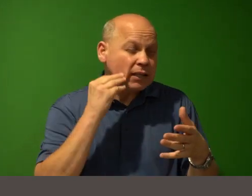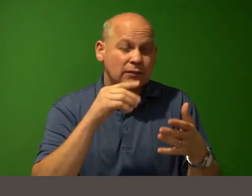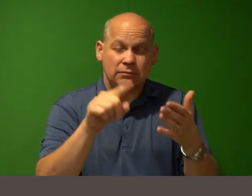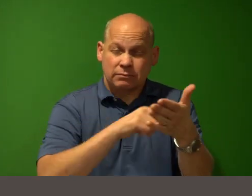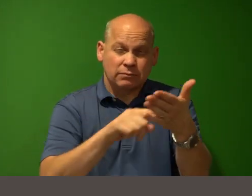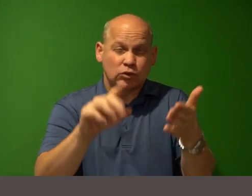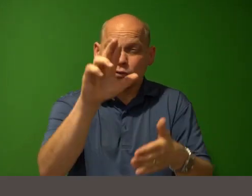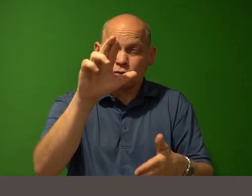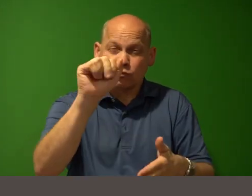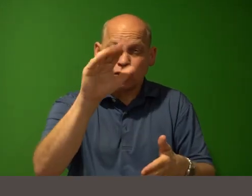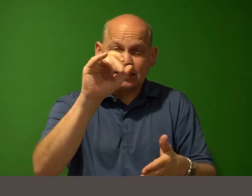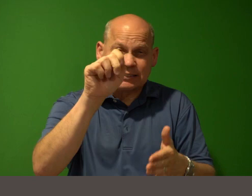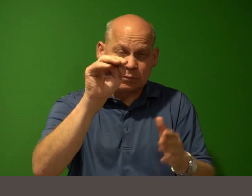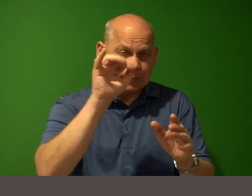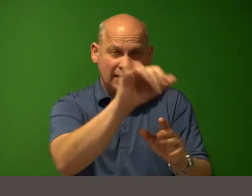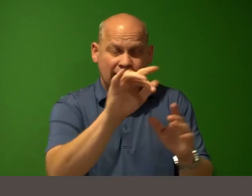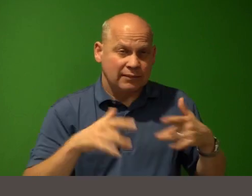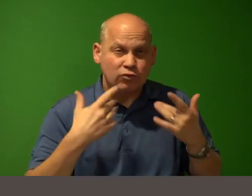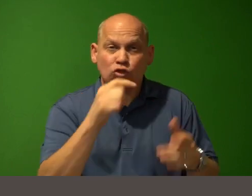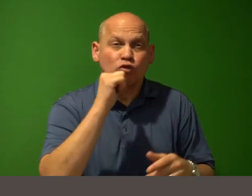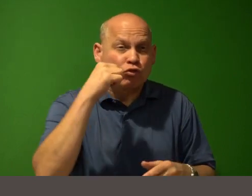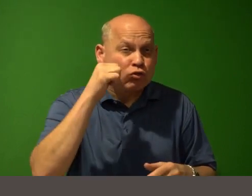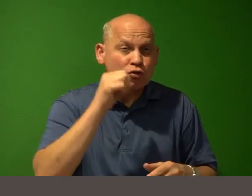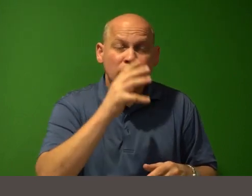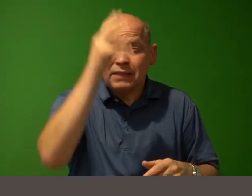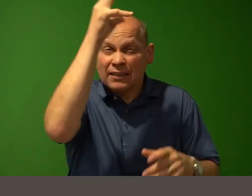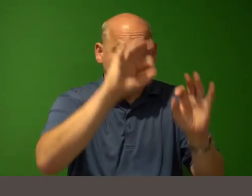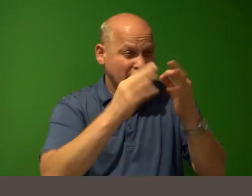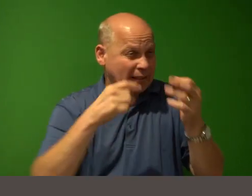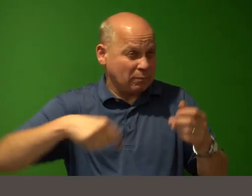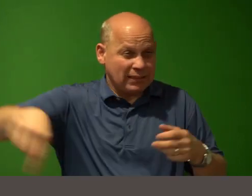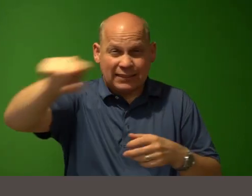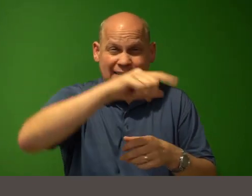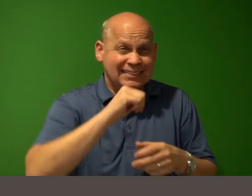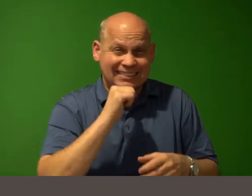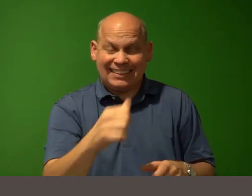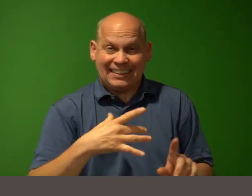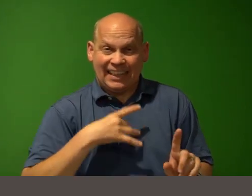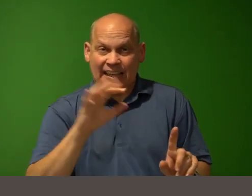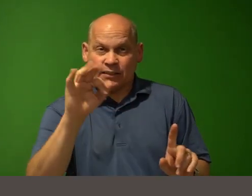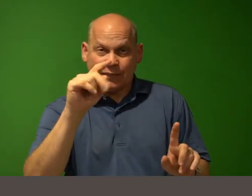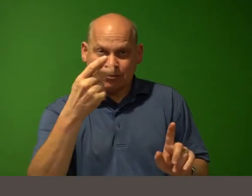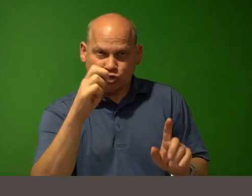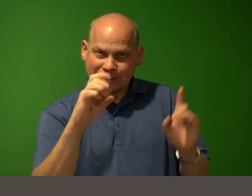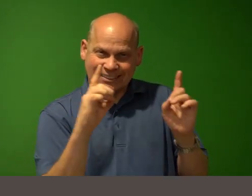And the girl's parents and family members did not like the fact that she was dating a Black guy.